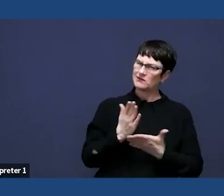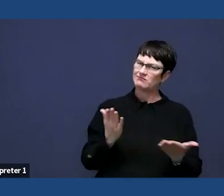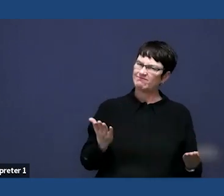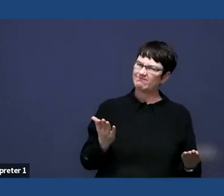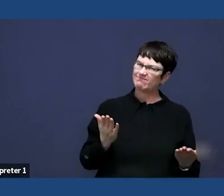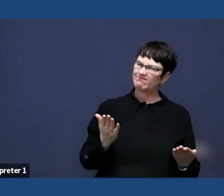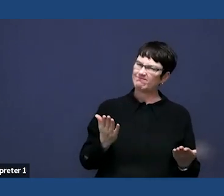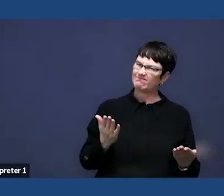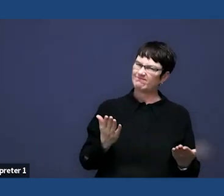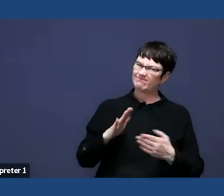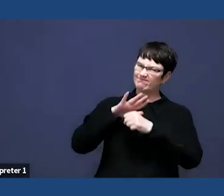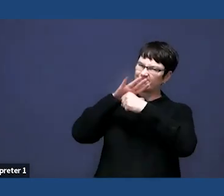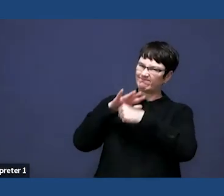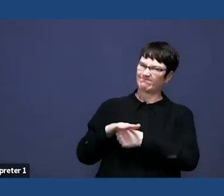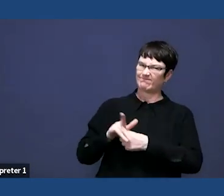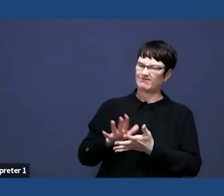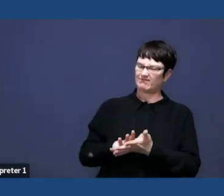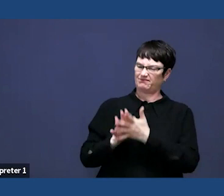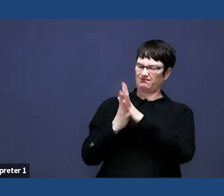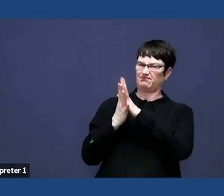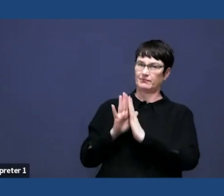for example, not out of choice sometimes.